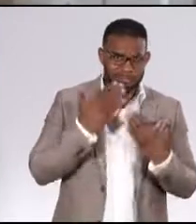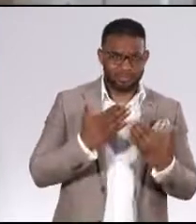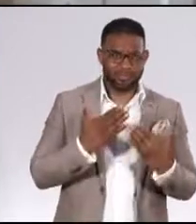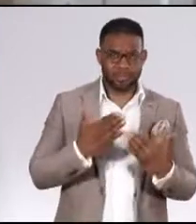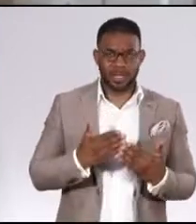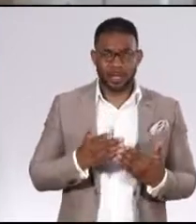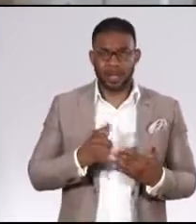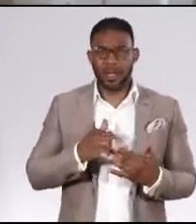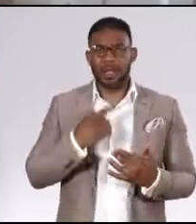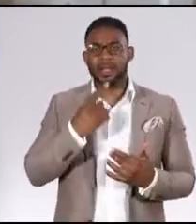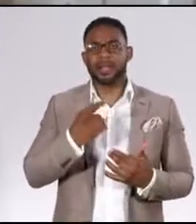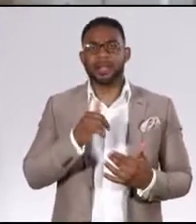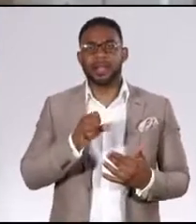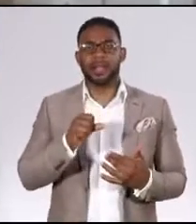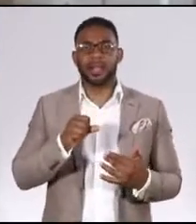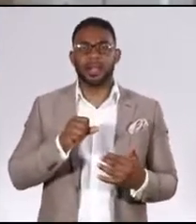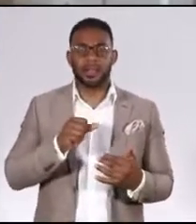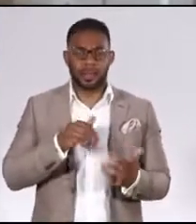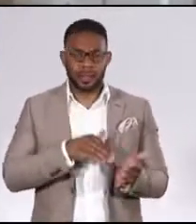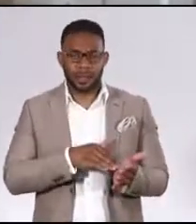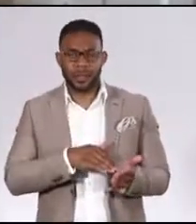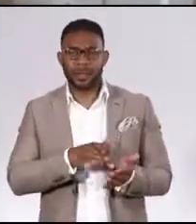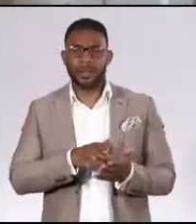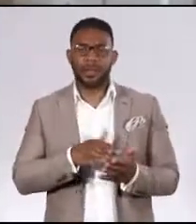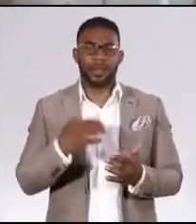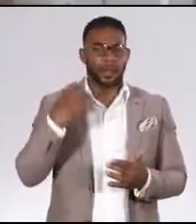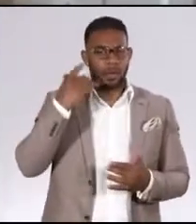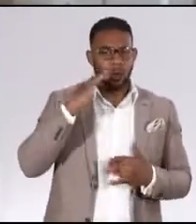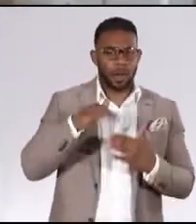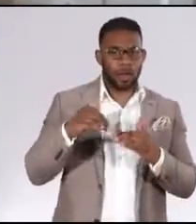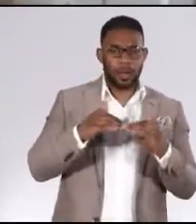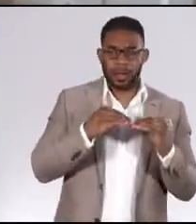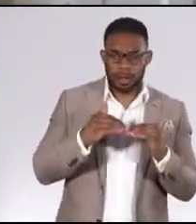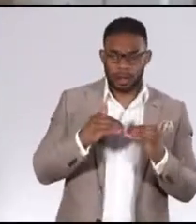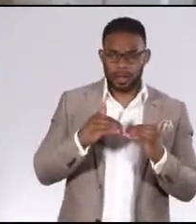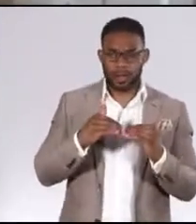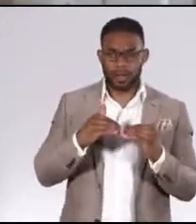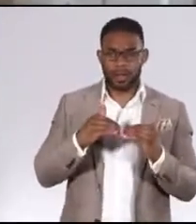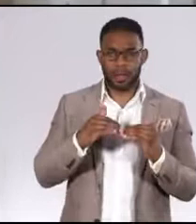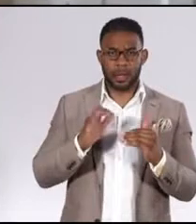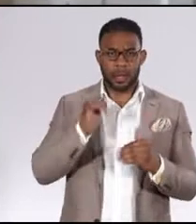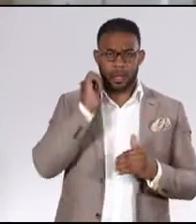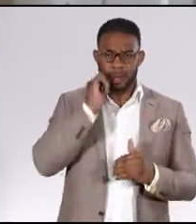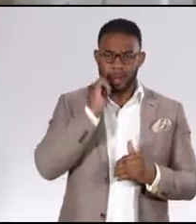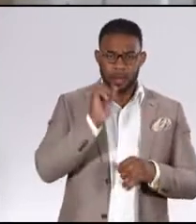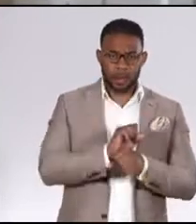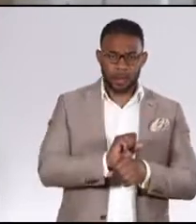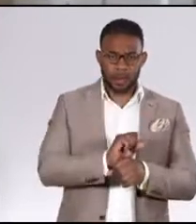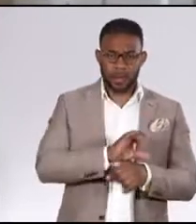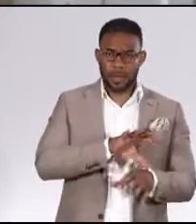but i'll tell you as a physician, as the medical officer for all my colleagues, um our day to day work involves patients.